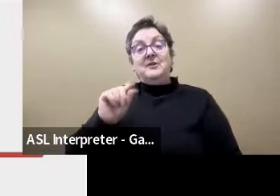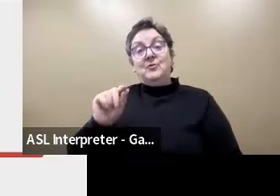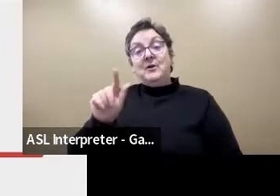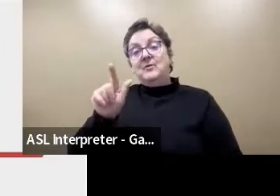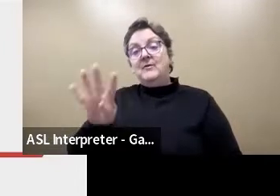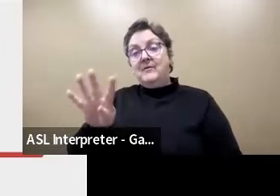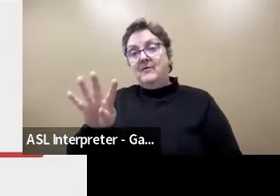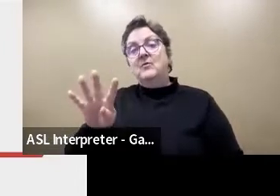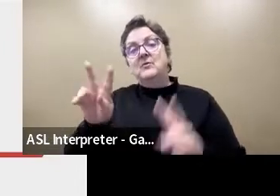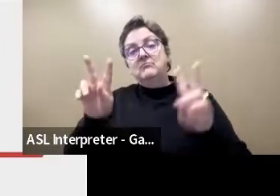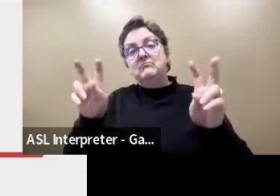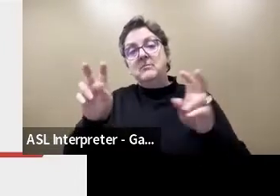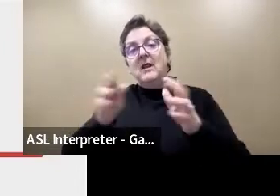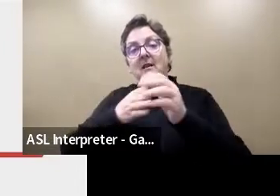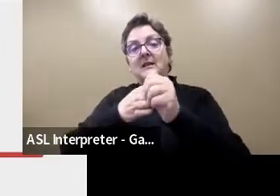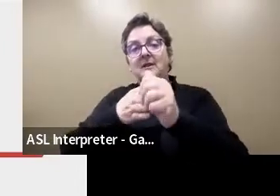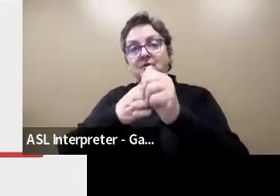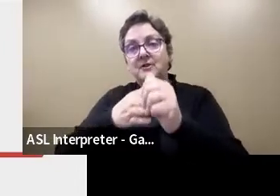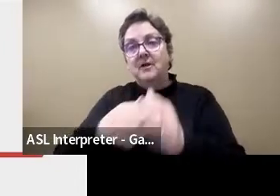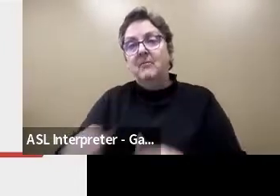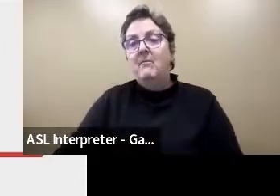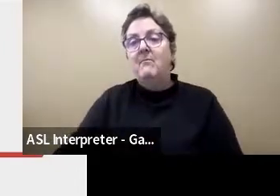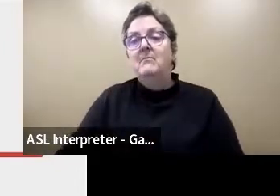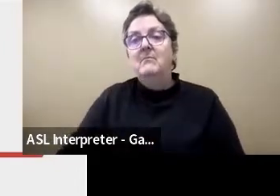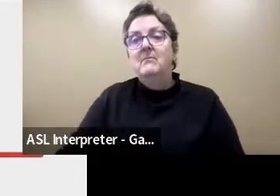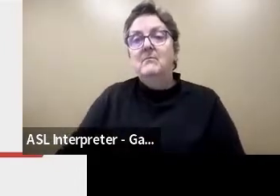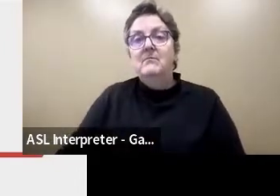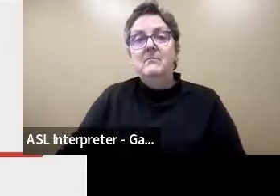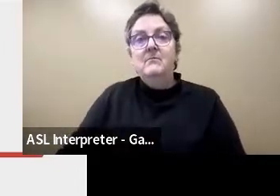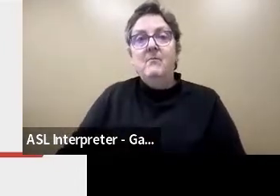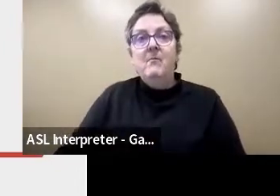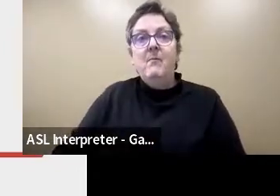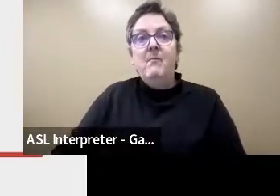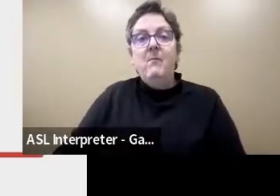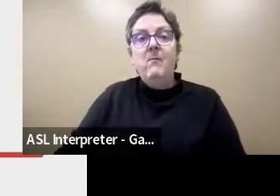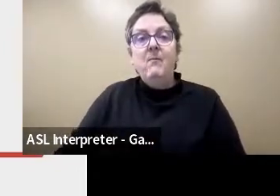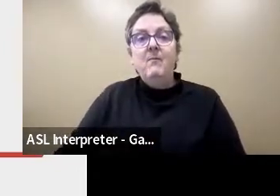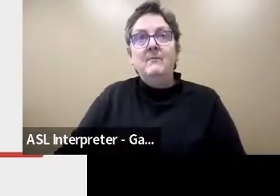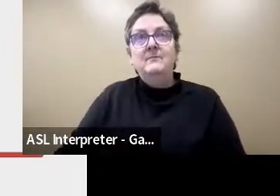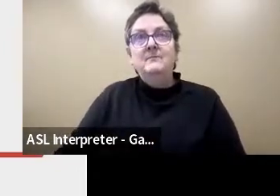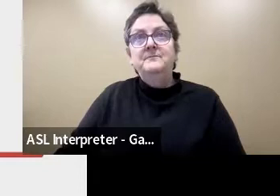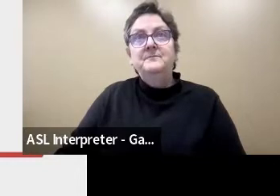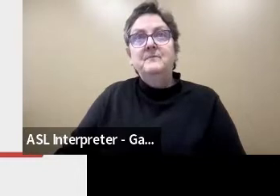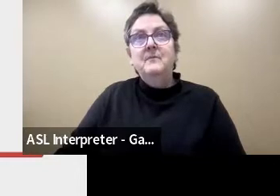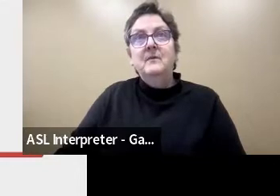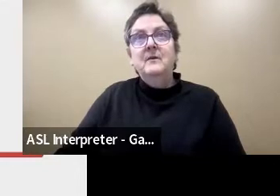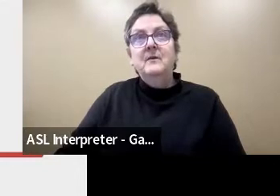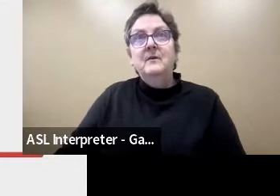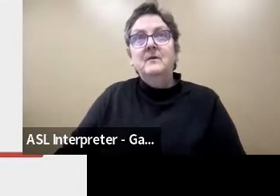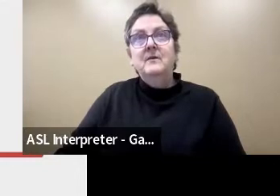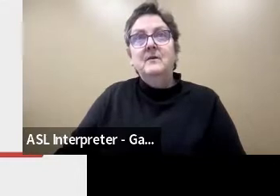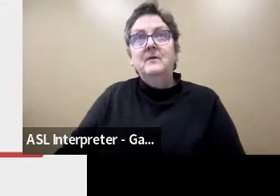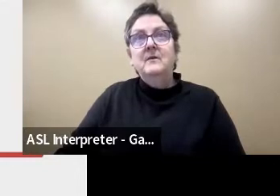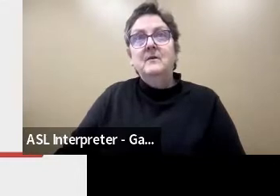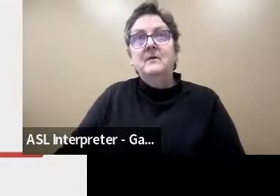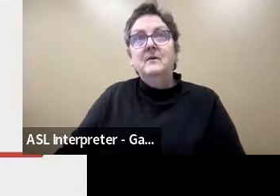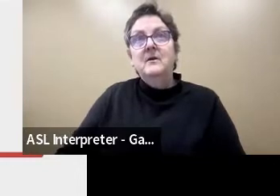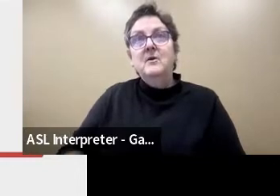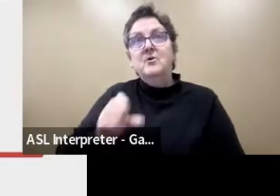So the preparation of the next, the 2023 Global Education Monitoring Report on technology and education